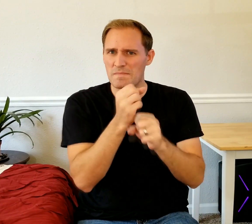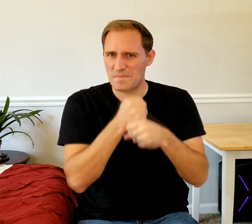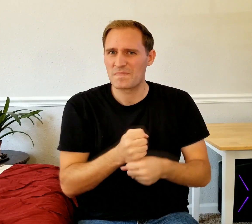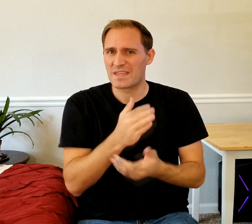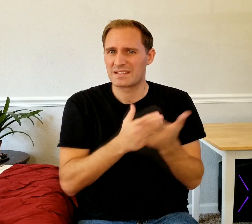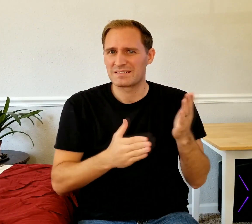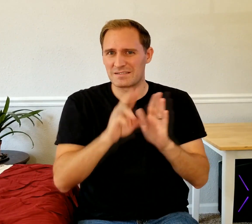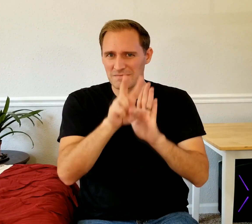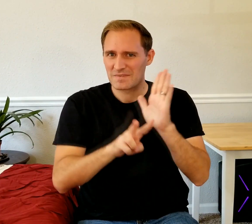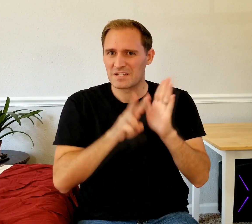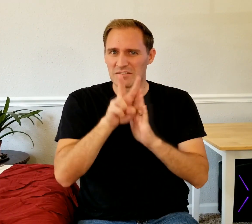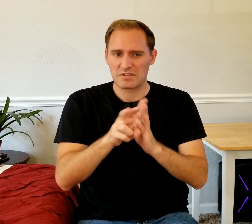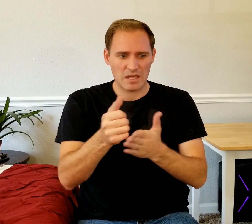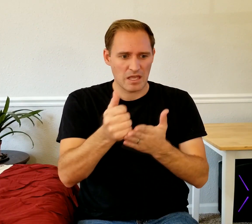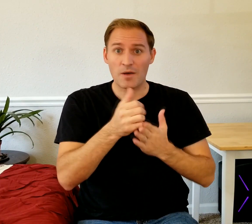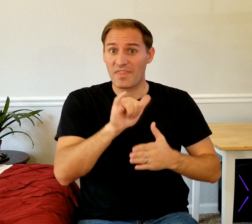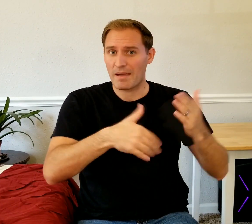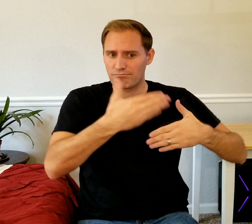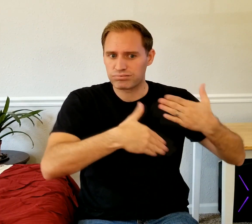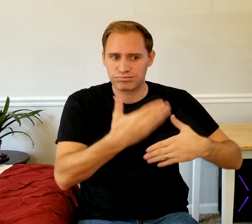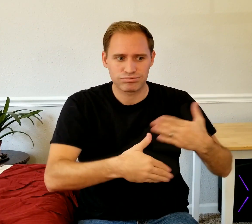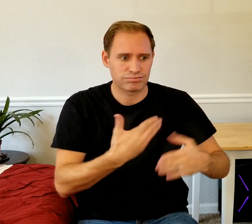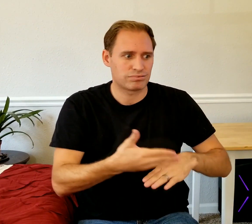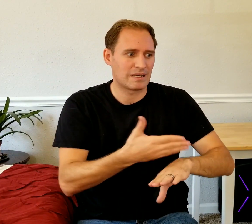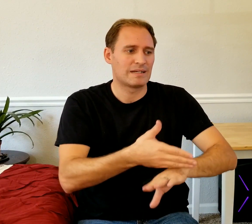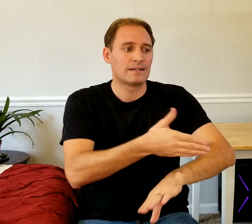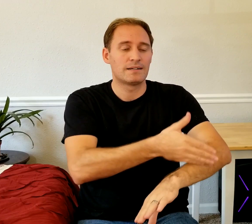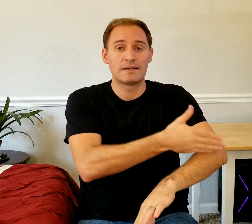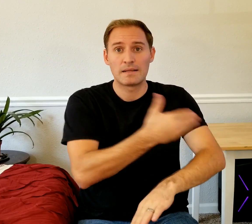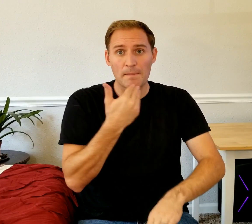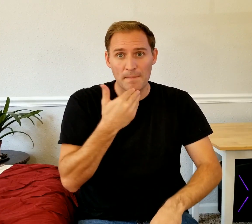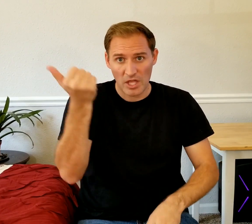process go a little easier not only just learning the basics or learning signs